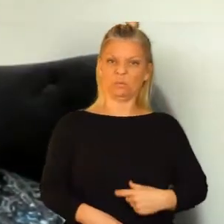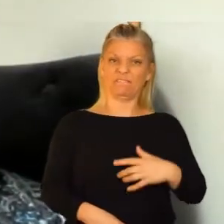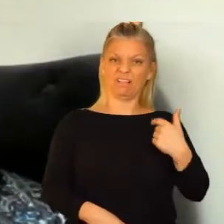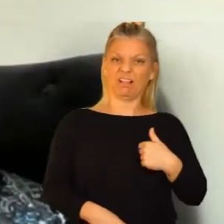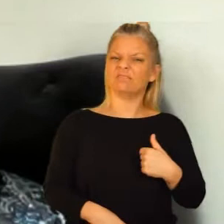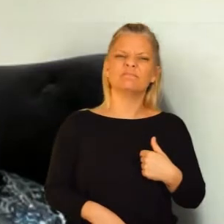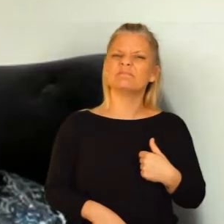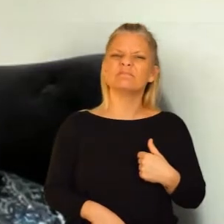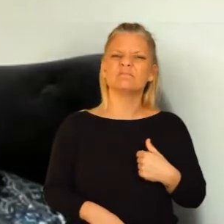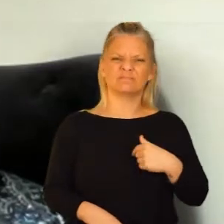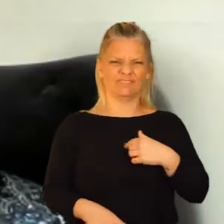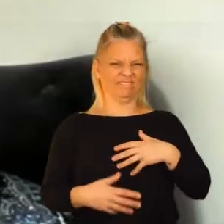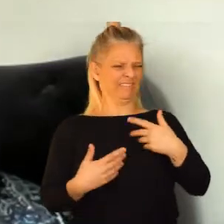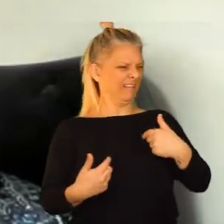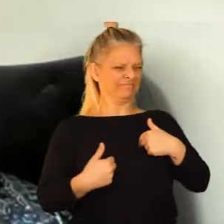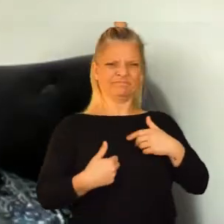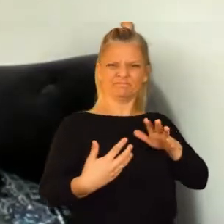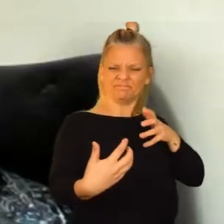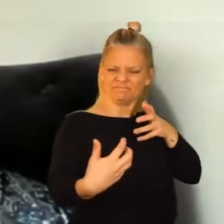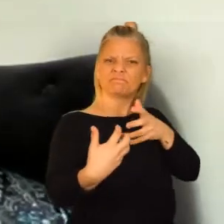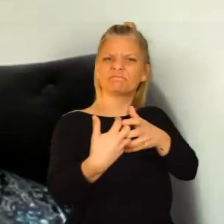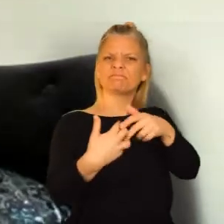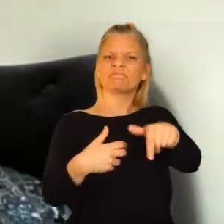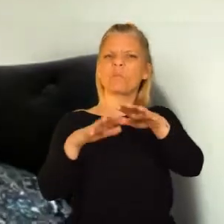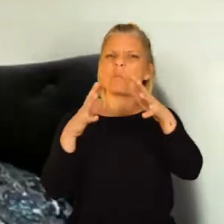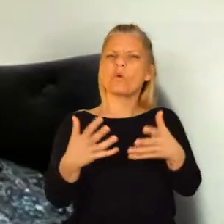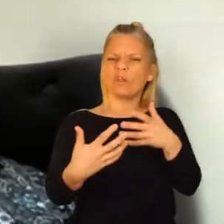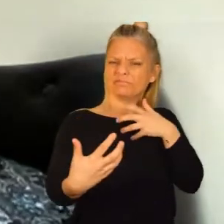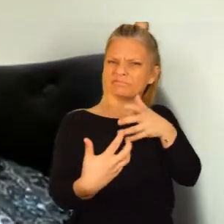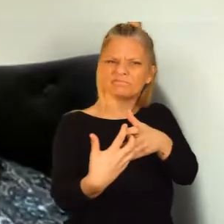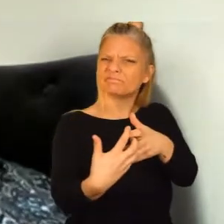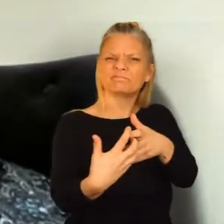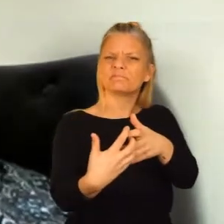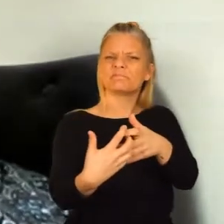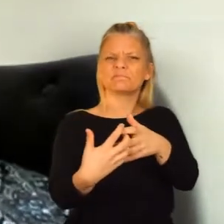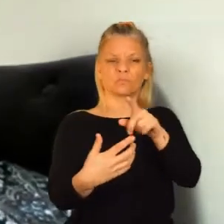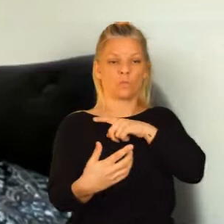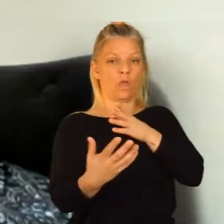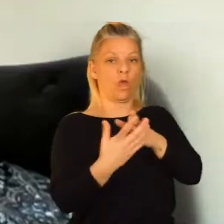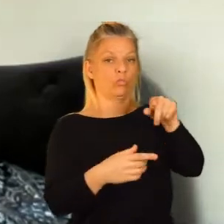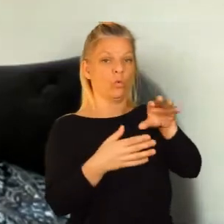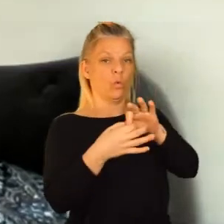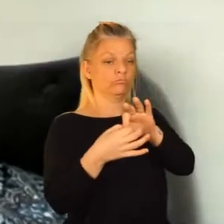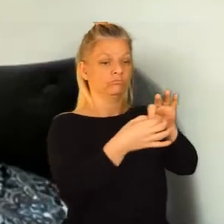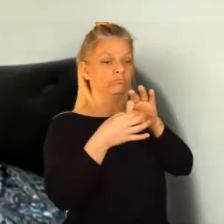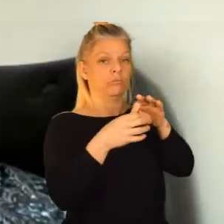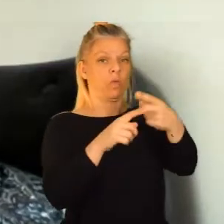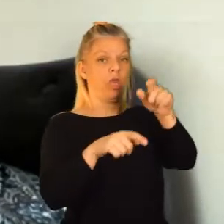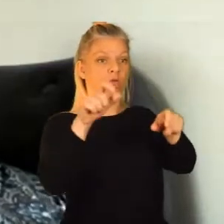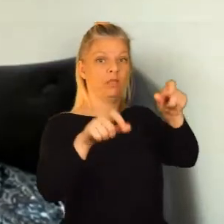many years ago - not saying how many um but more than a few - I didn't even feel human.